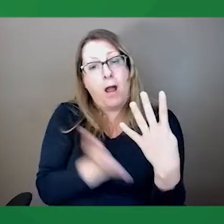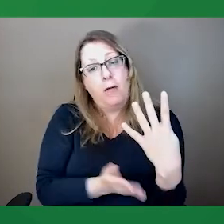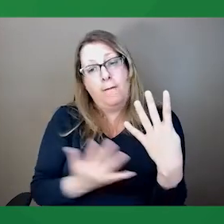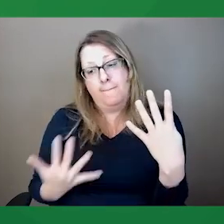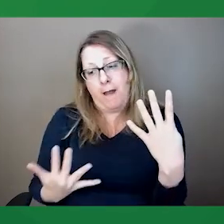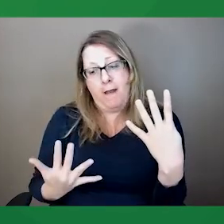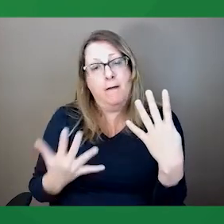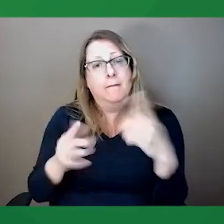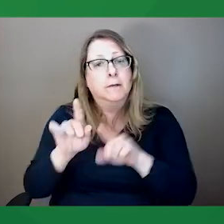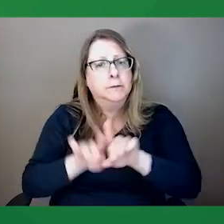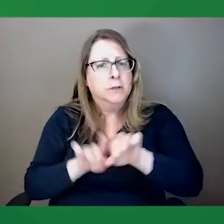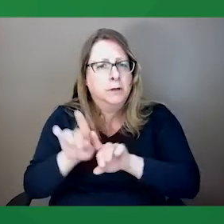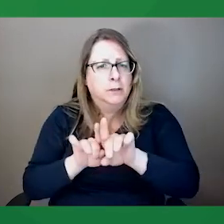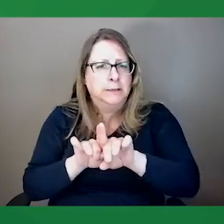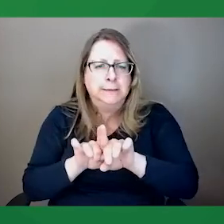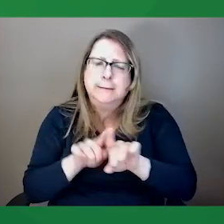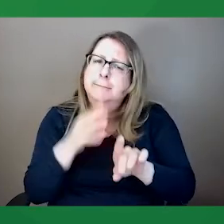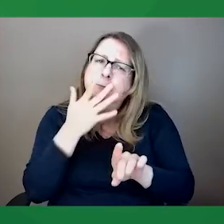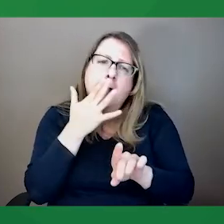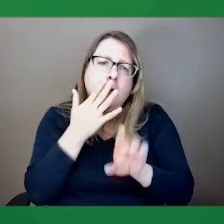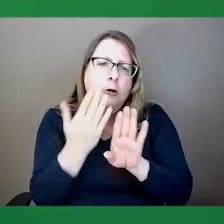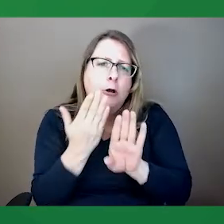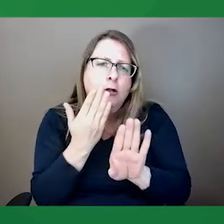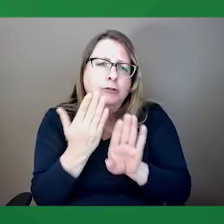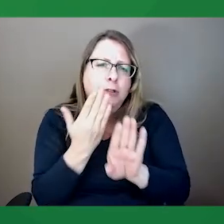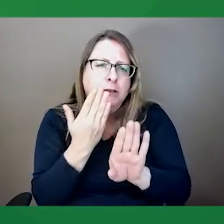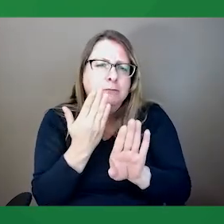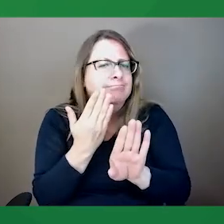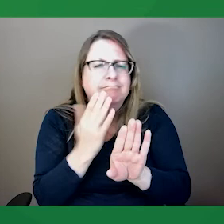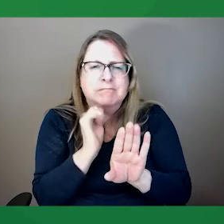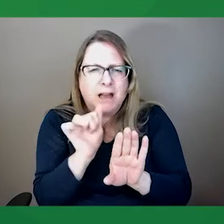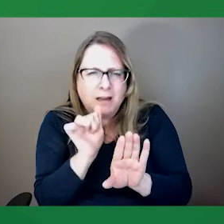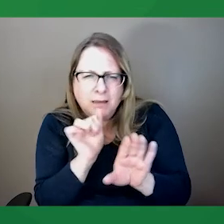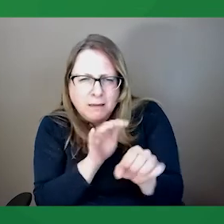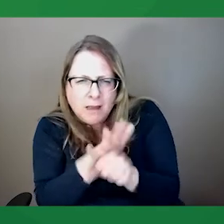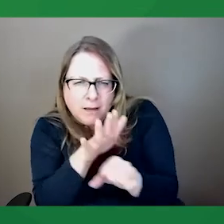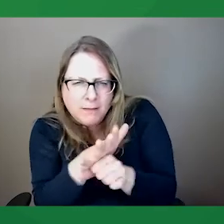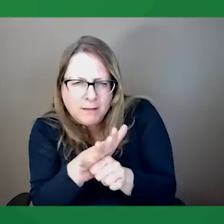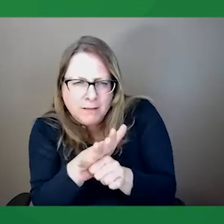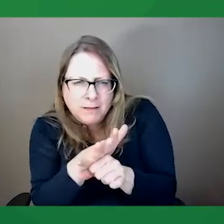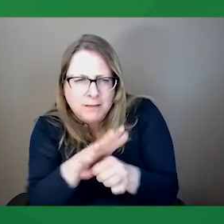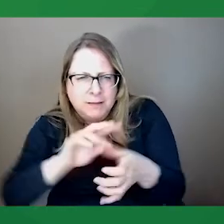Four out of five stars is another example here. Color contrast is not enough,